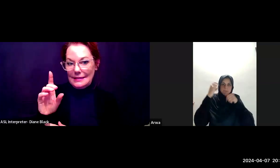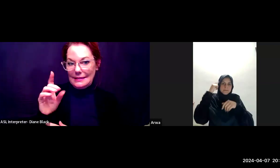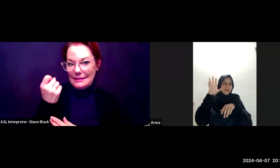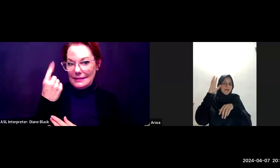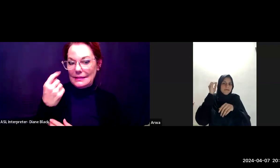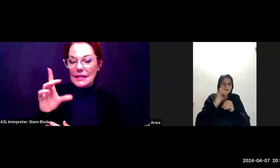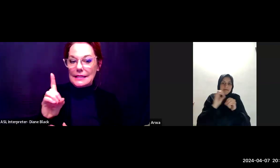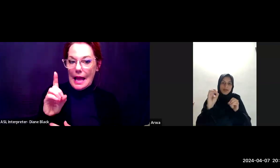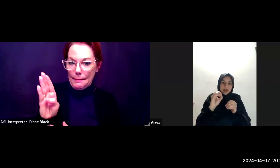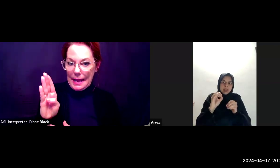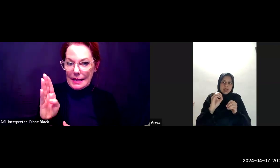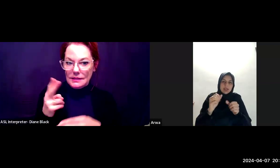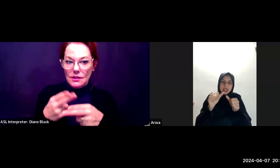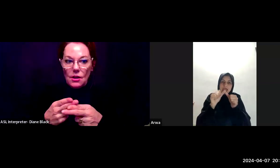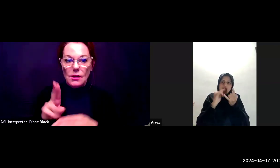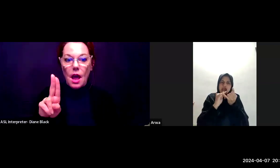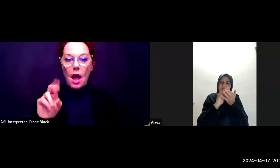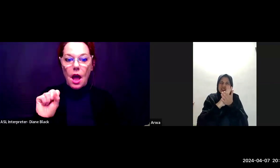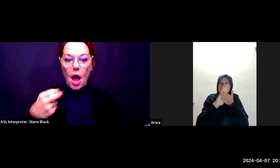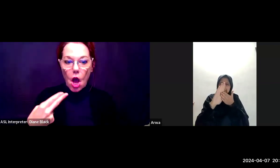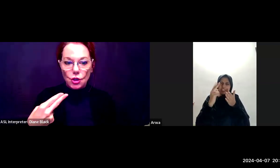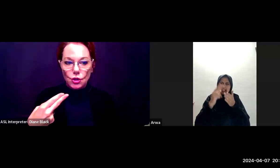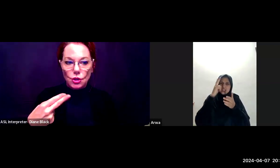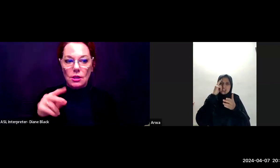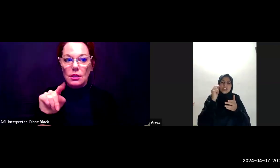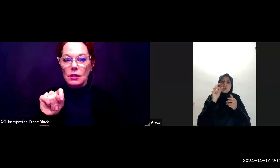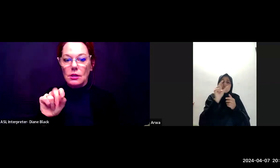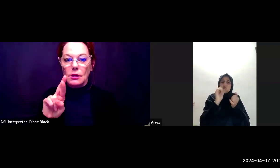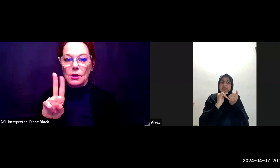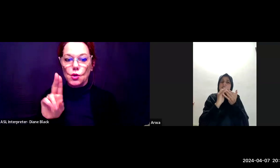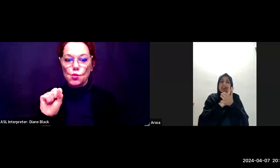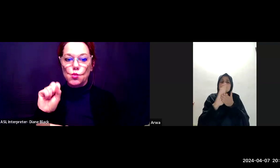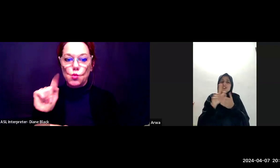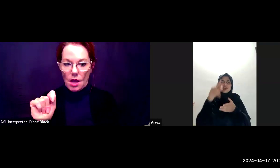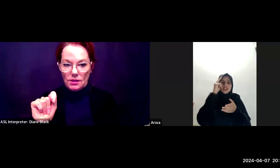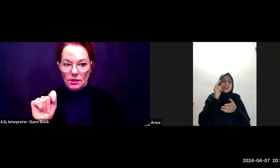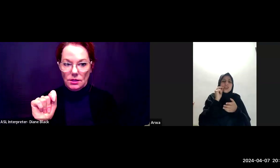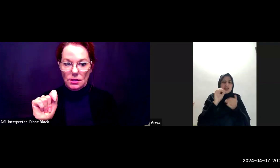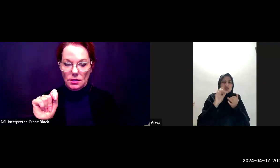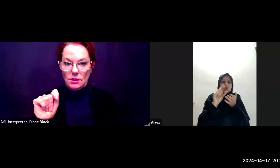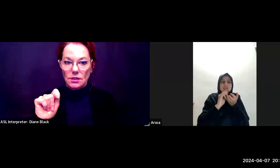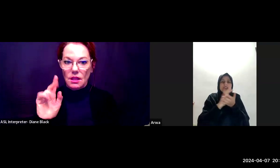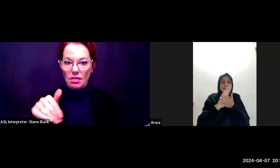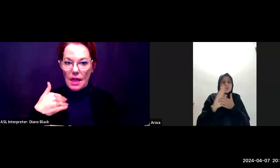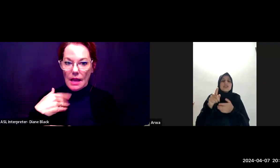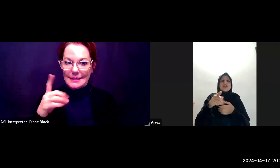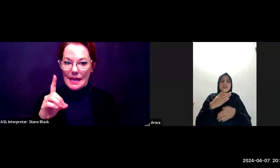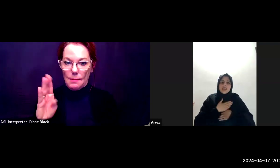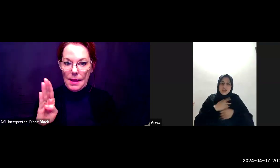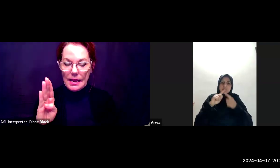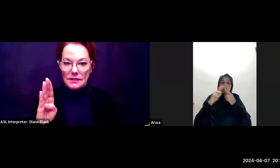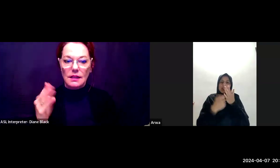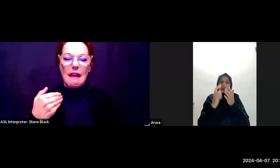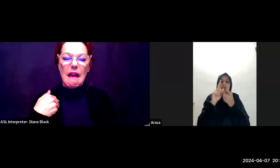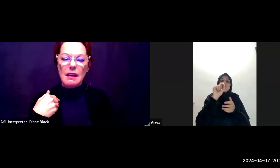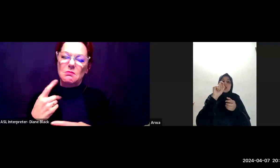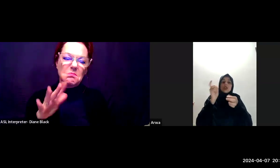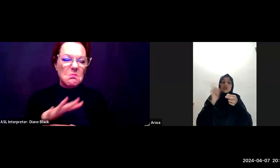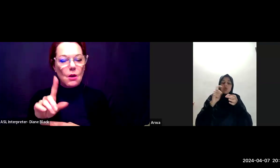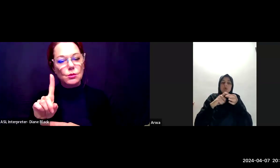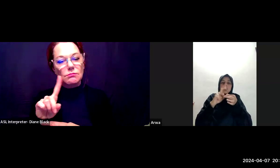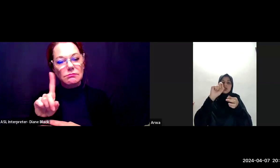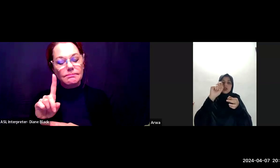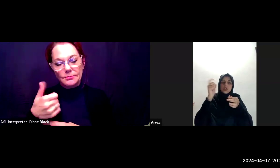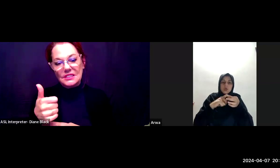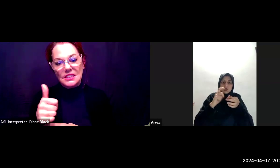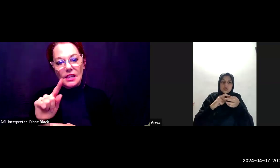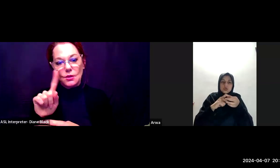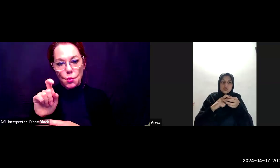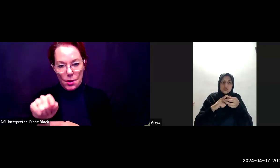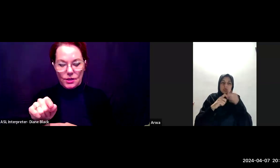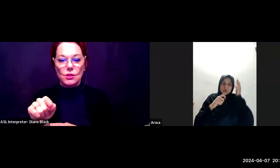which is called the USH Trust. U-S-H and the word "trust". it is about a 10 question um uh survey or